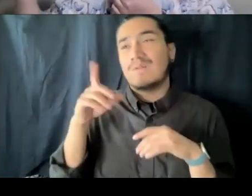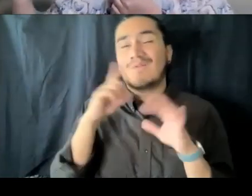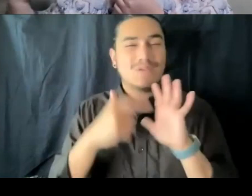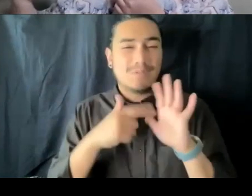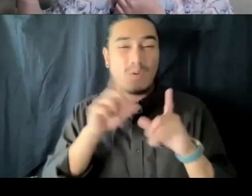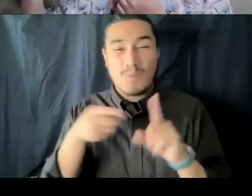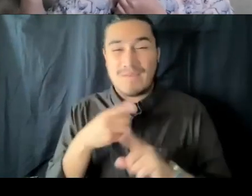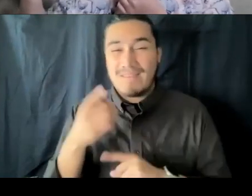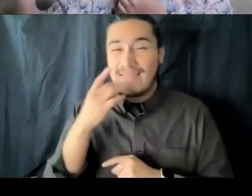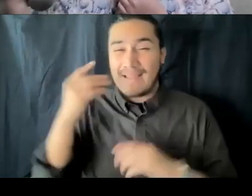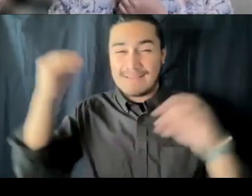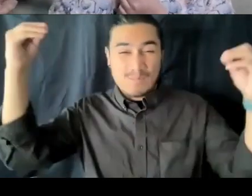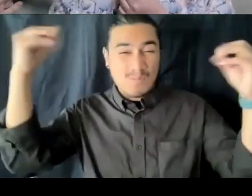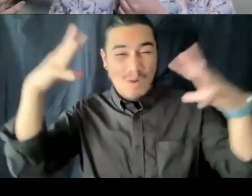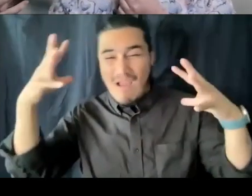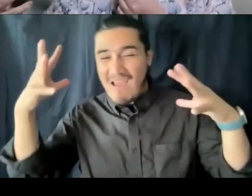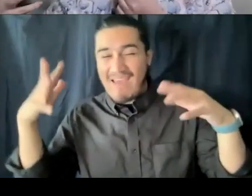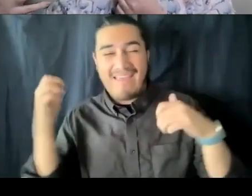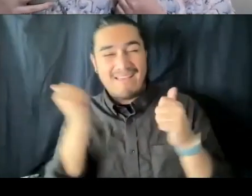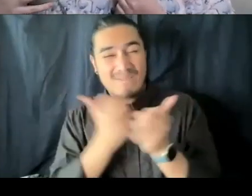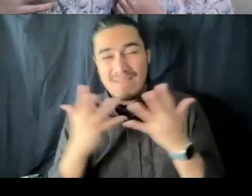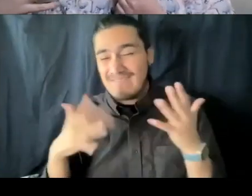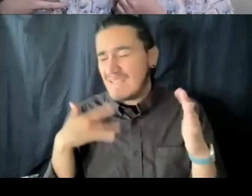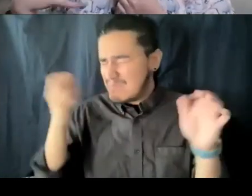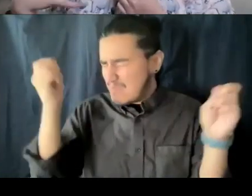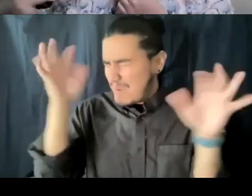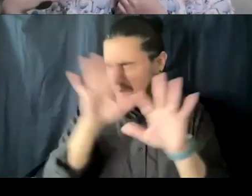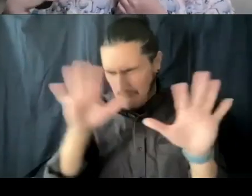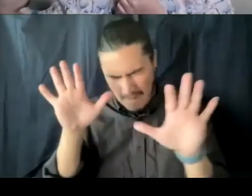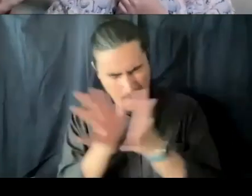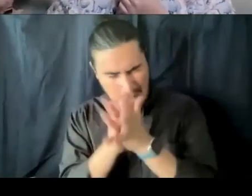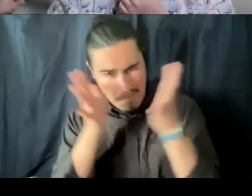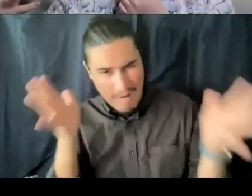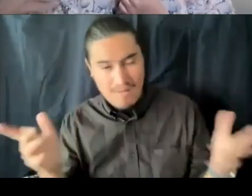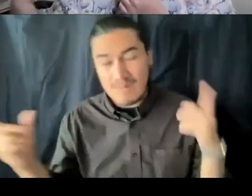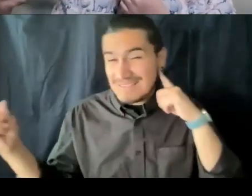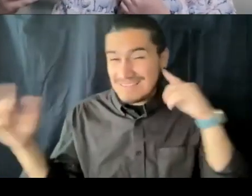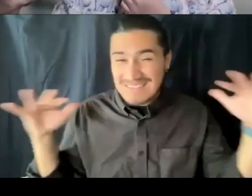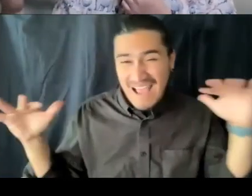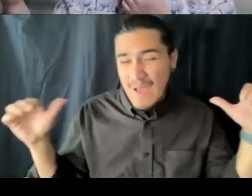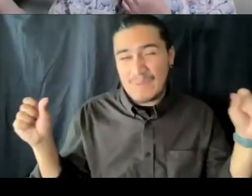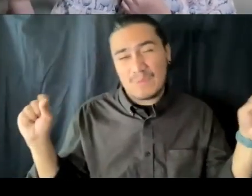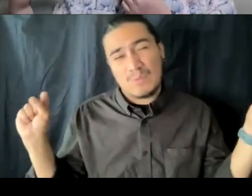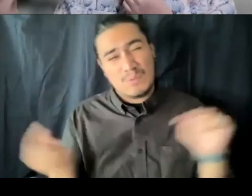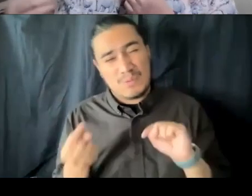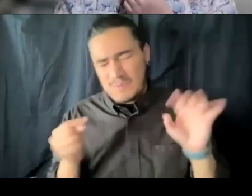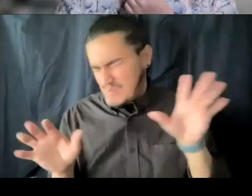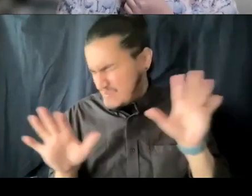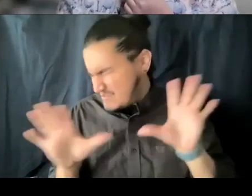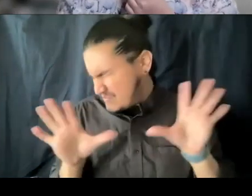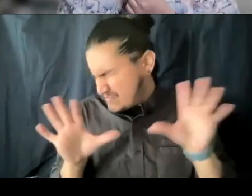when every sound hurts, those feeling of overwhelmed based on the stimulation.